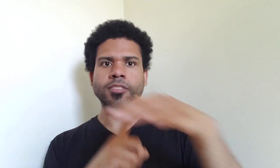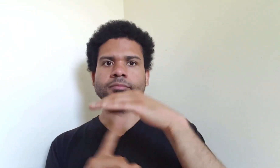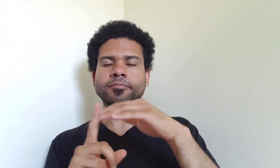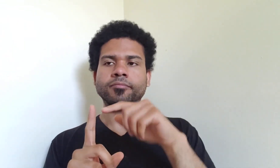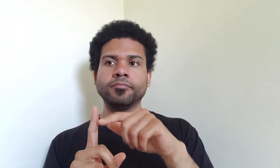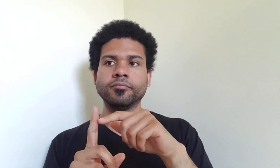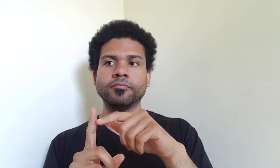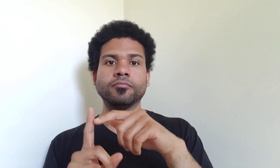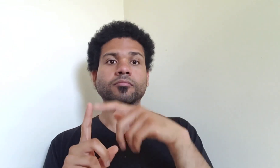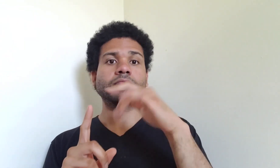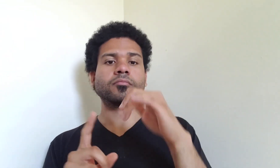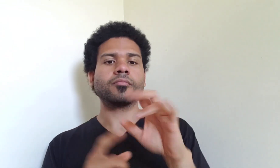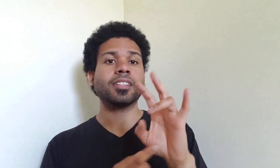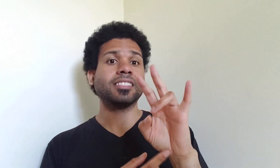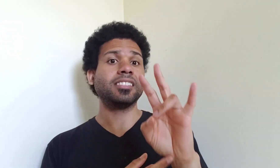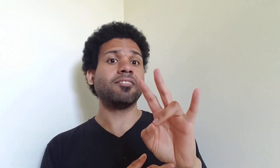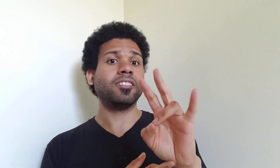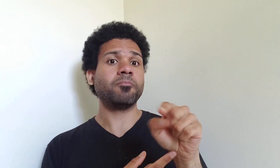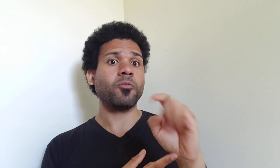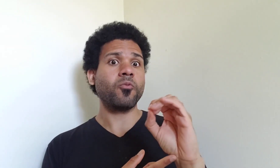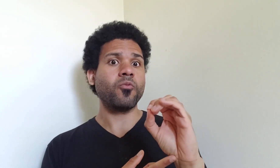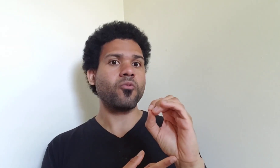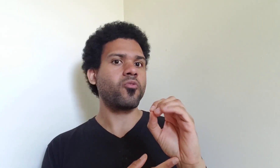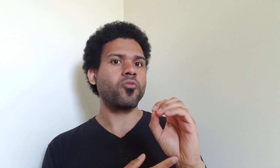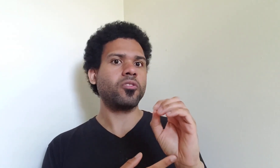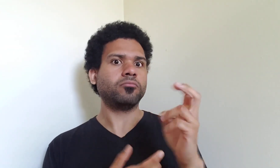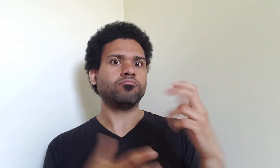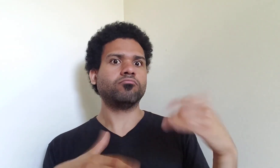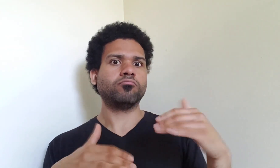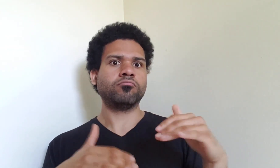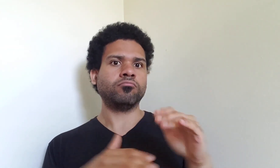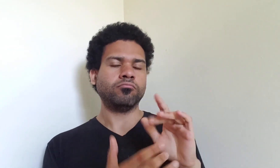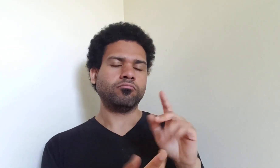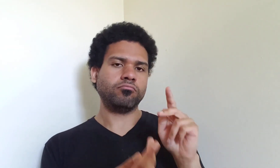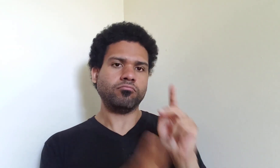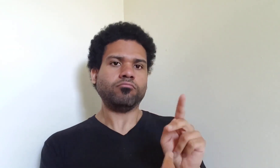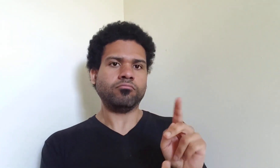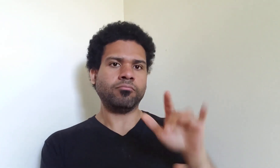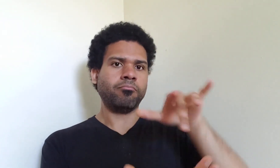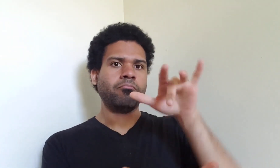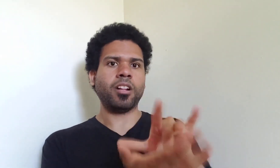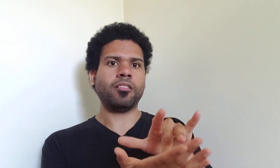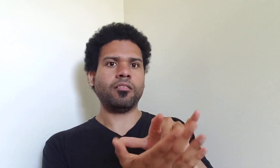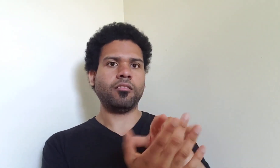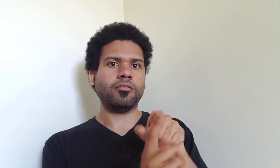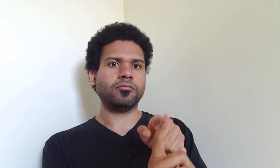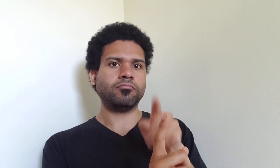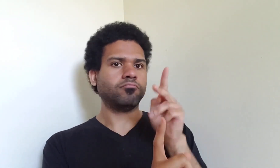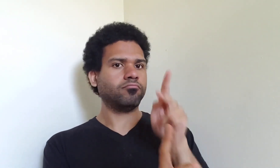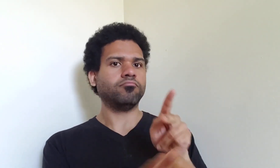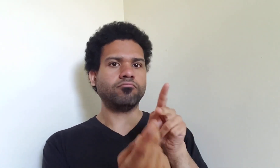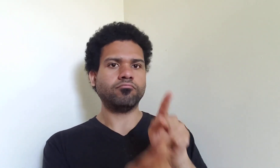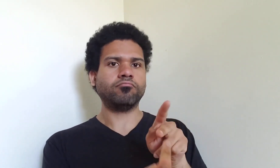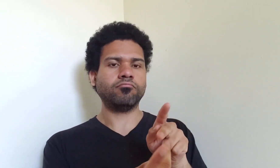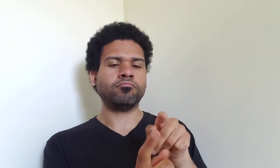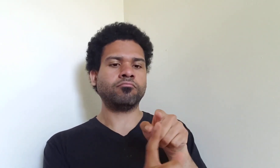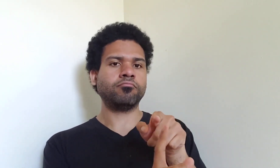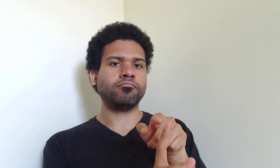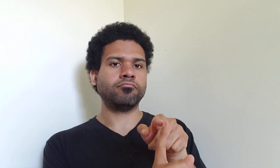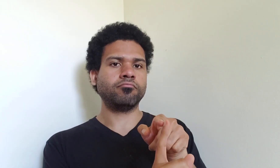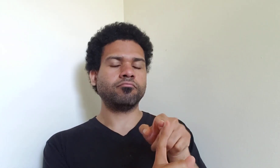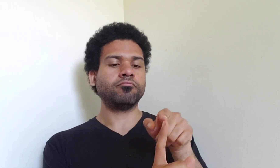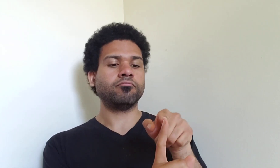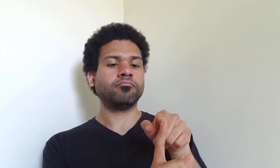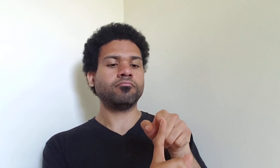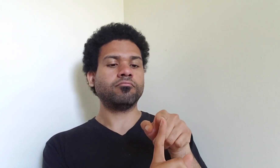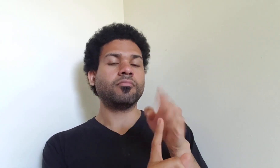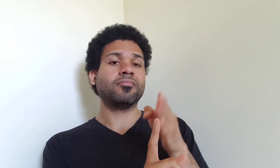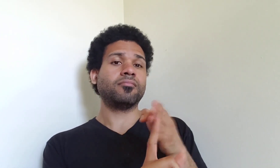A pH of 7.0 is neutral.